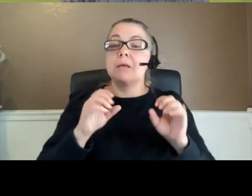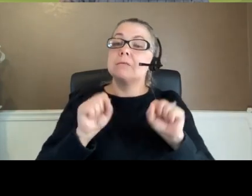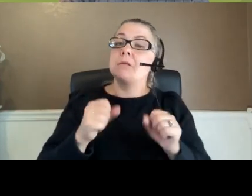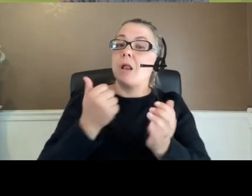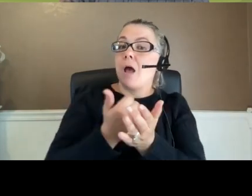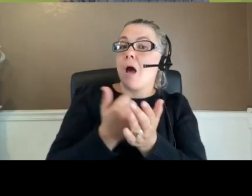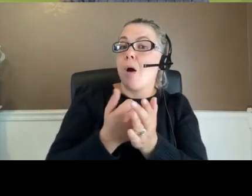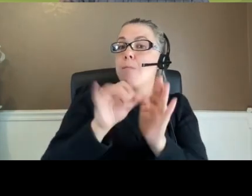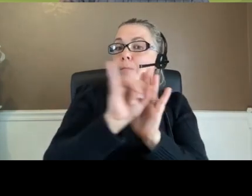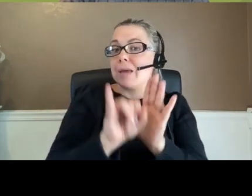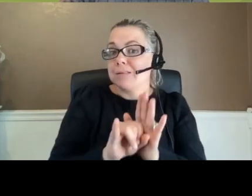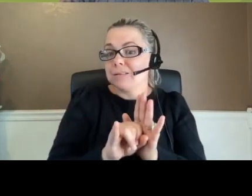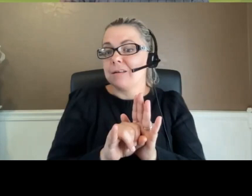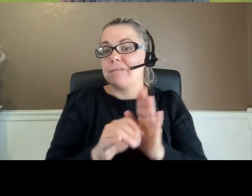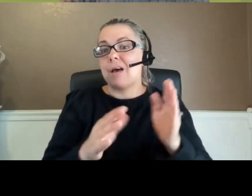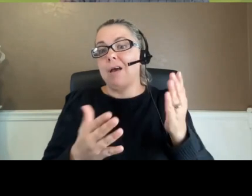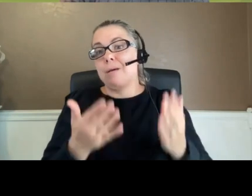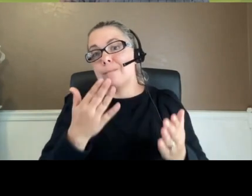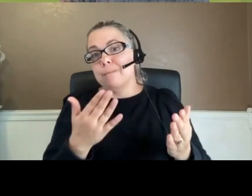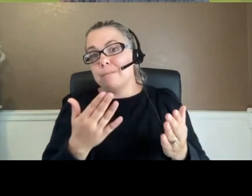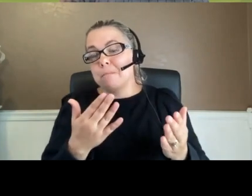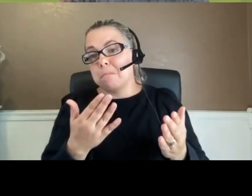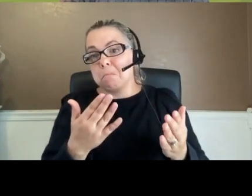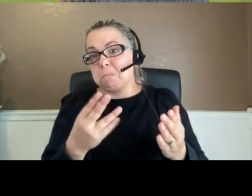that is marked up as a heading that really shouldn't be a heading at all. It should